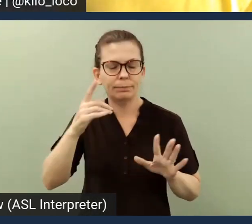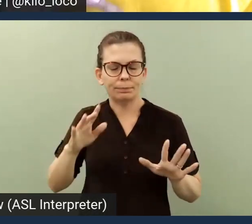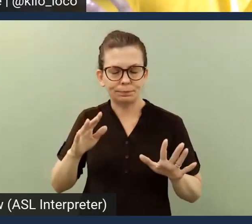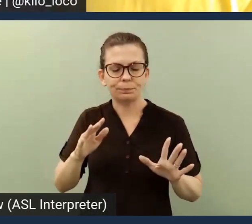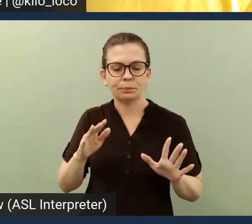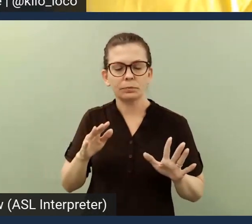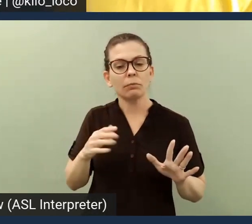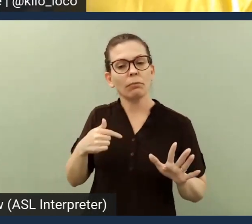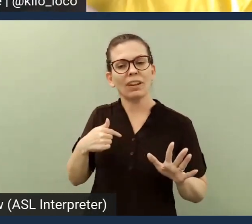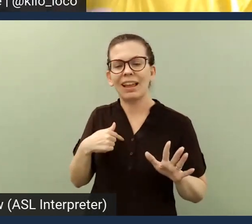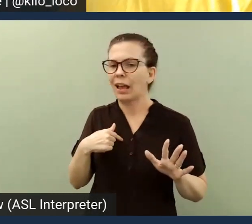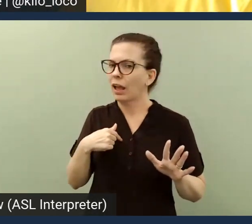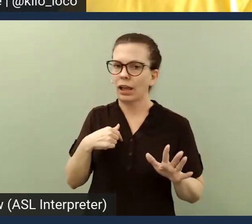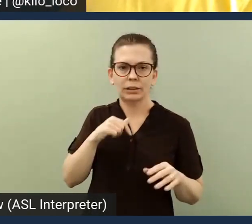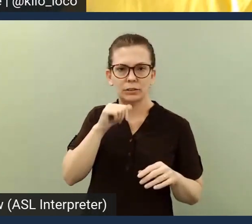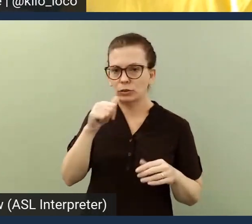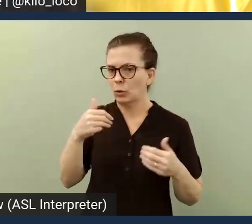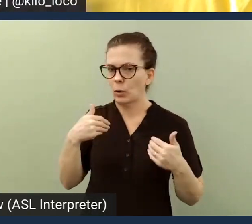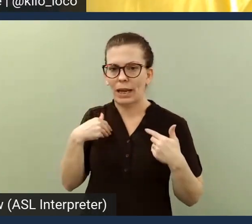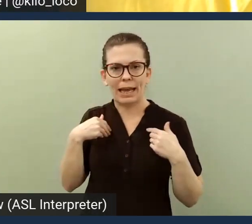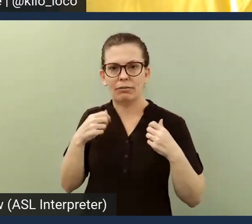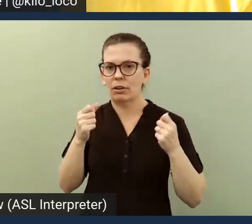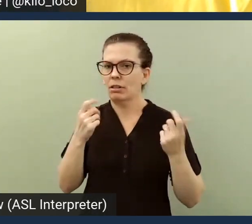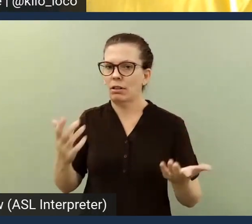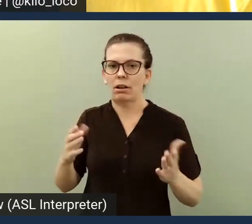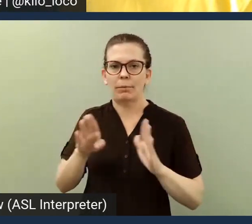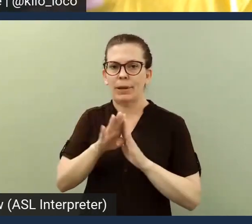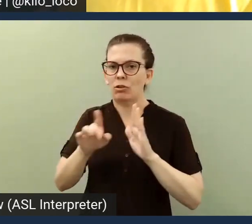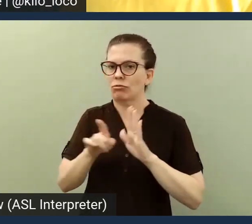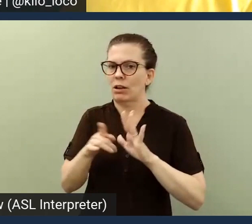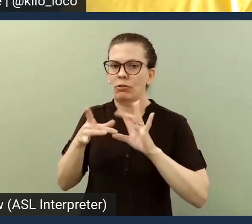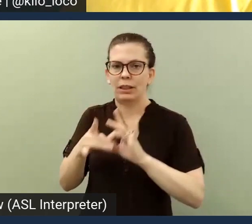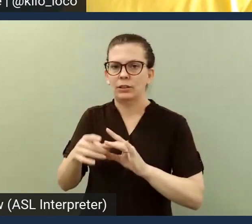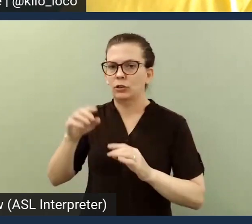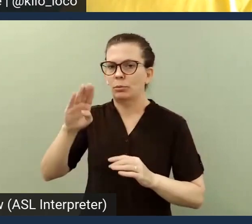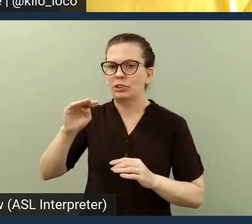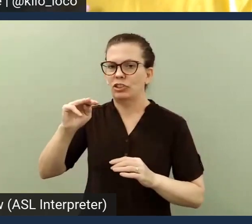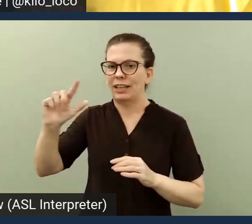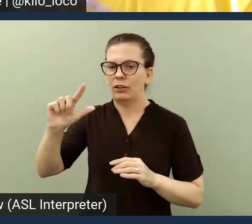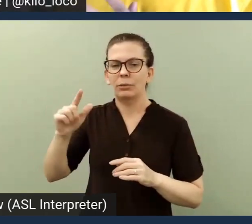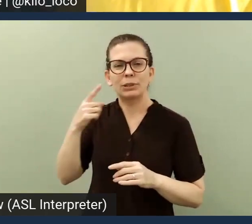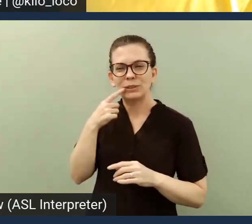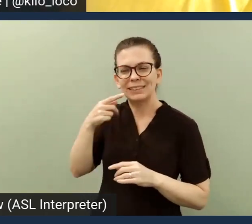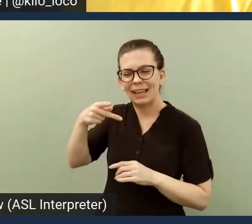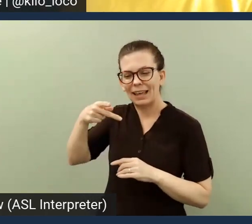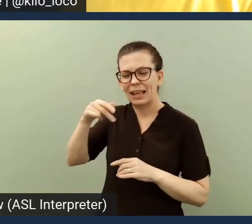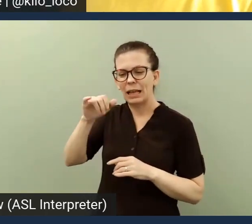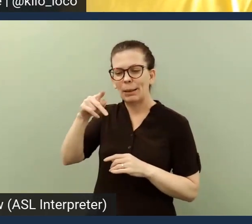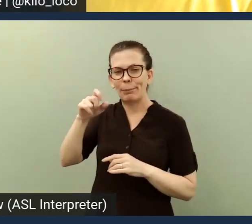I don't have a huge background in machine learning, but when you say pipelines, and based off of what you just described,